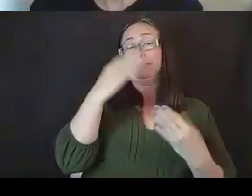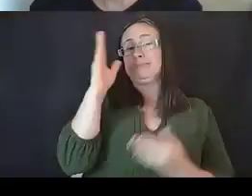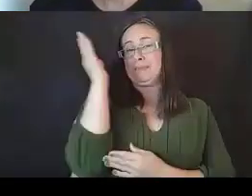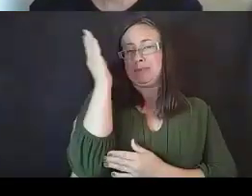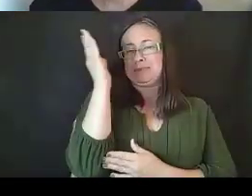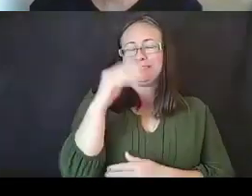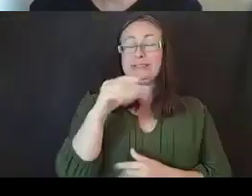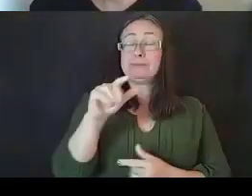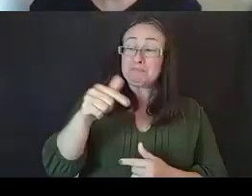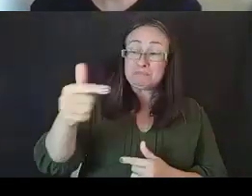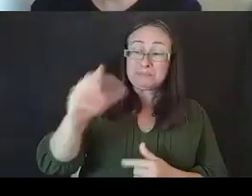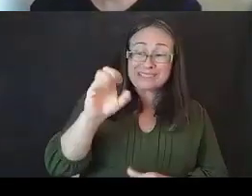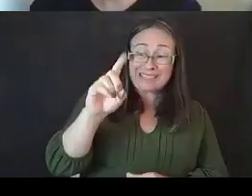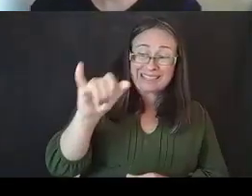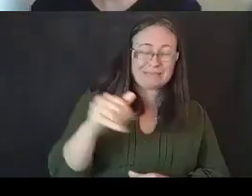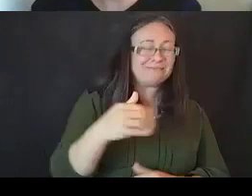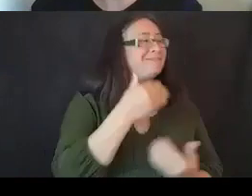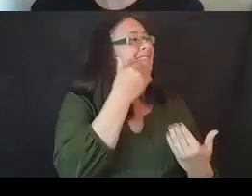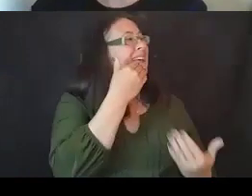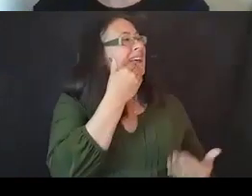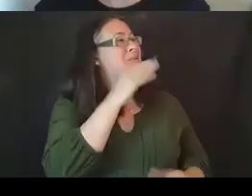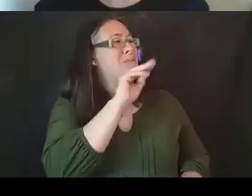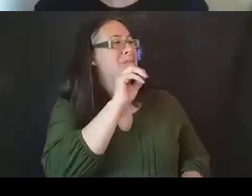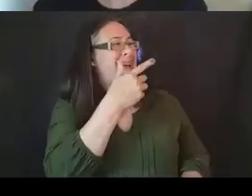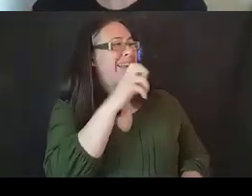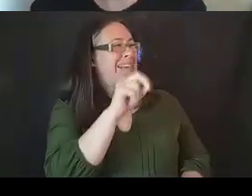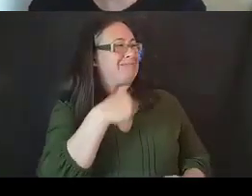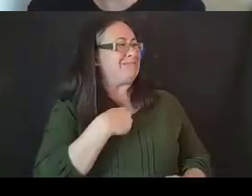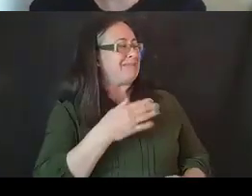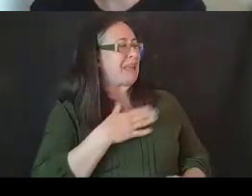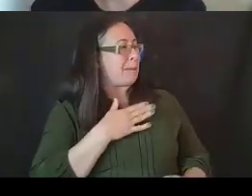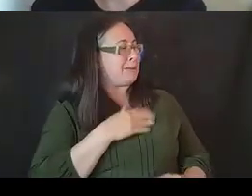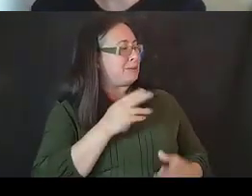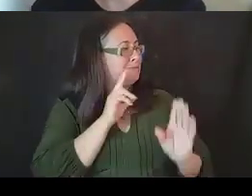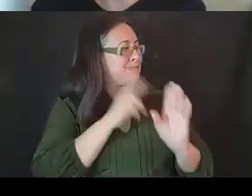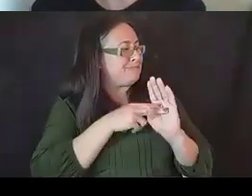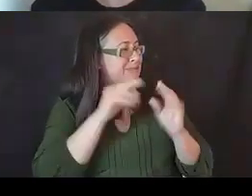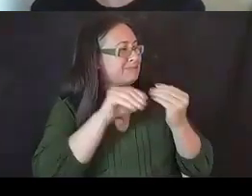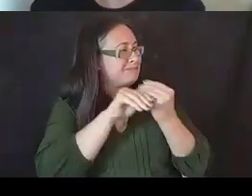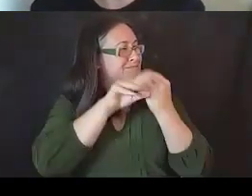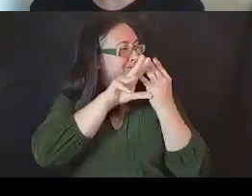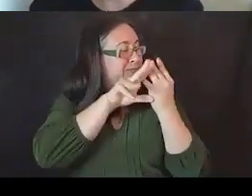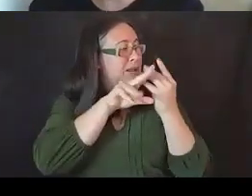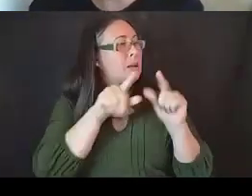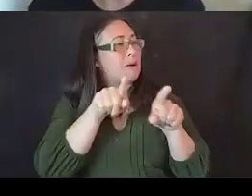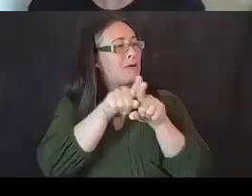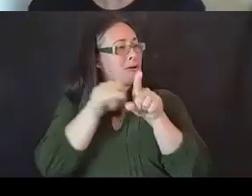Cindy Danielson: Thank you, Megan, and I'm happy to be with you virtually today, along with Calvin in the background,